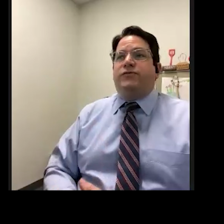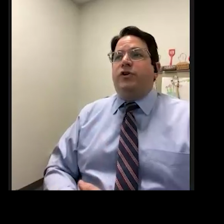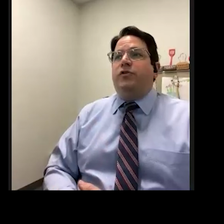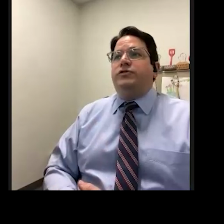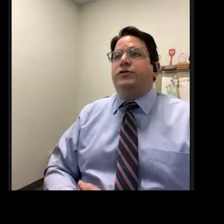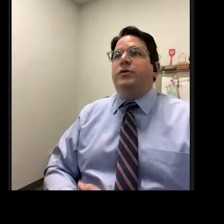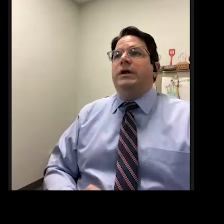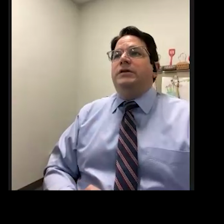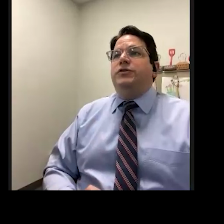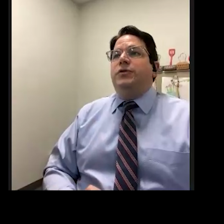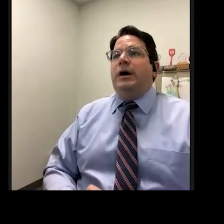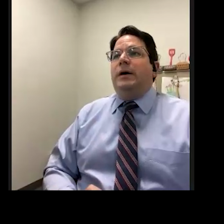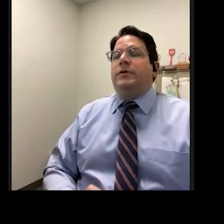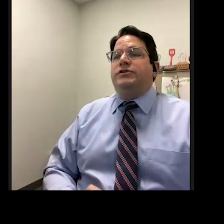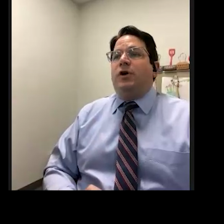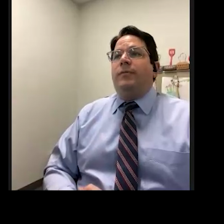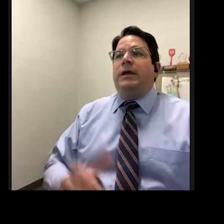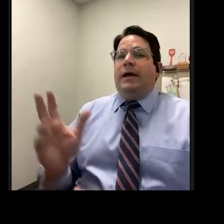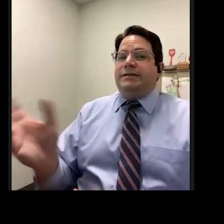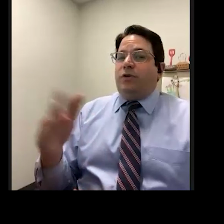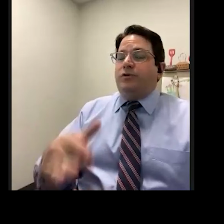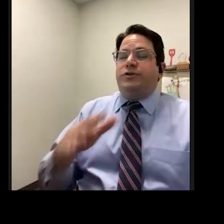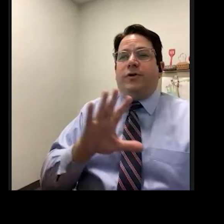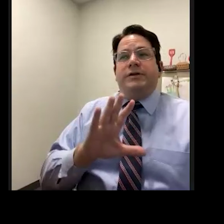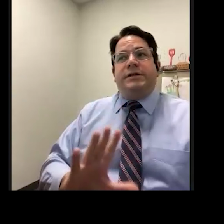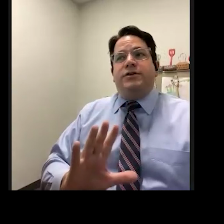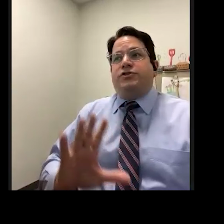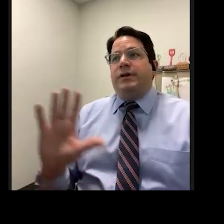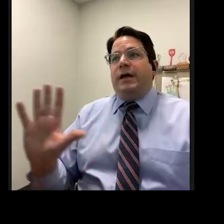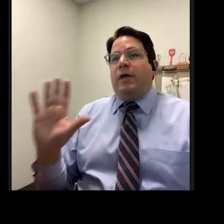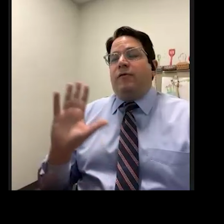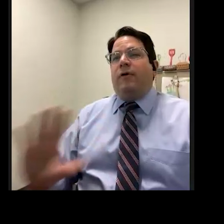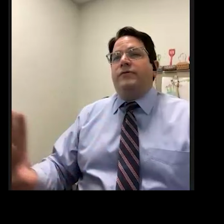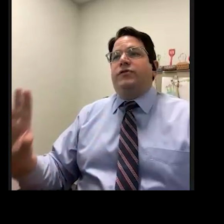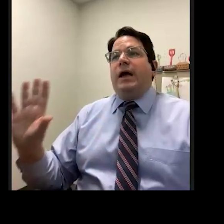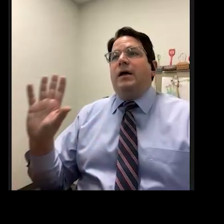addresses for you to consult. As I told you, there is an industry that revolves